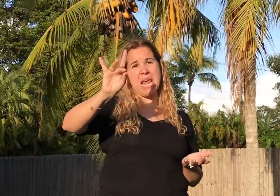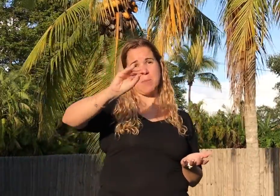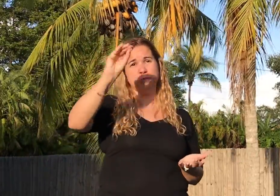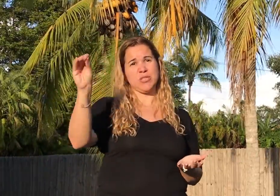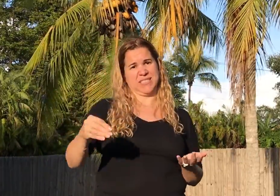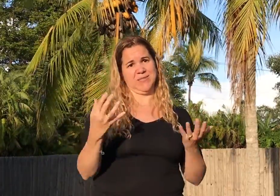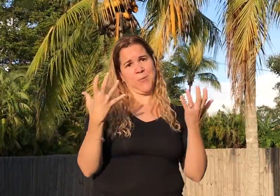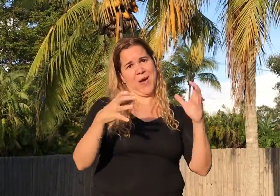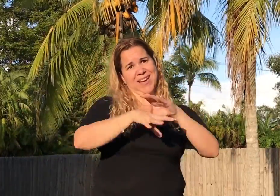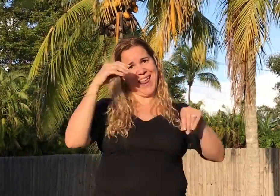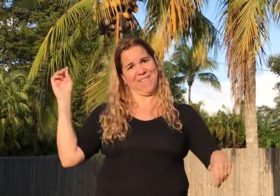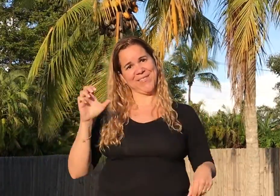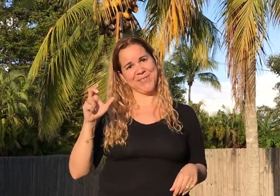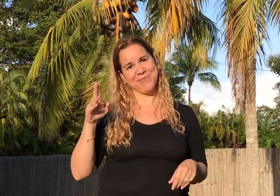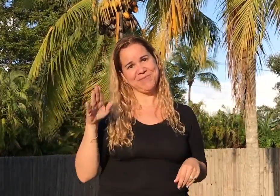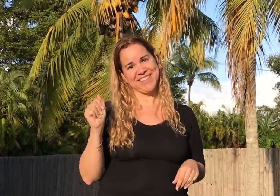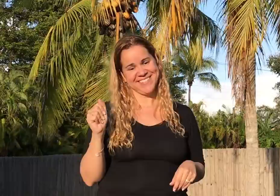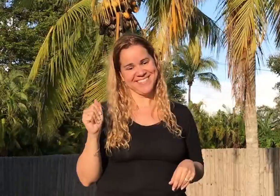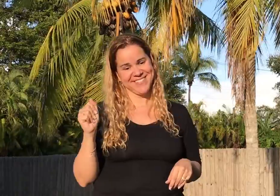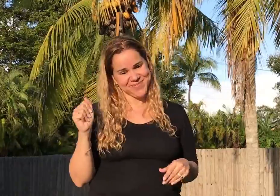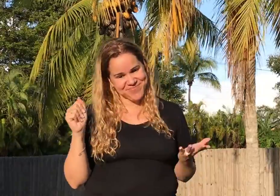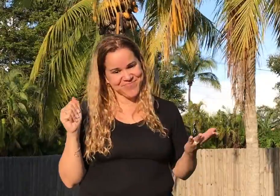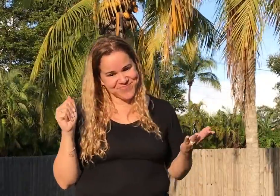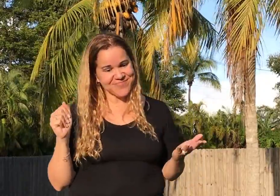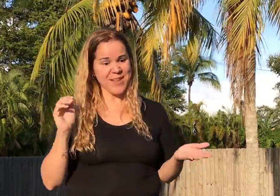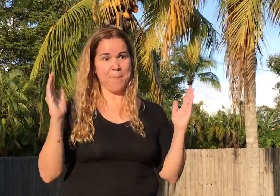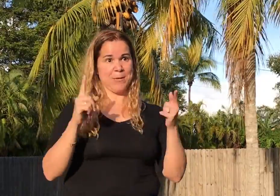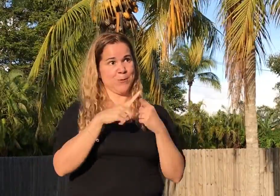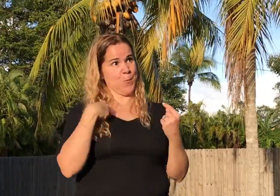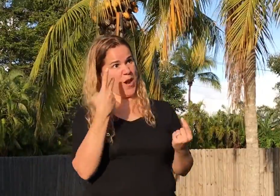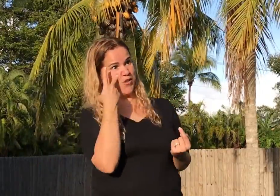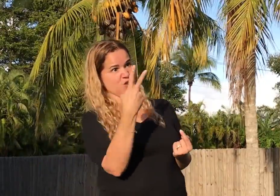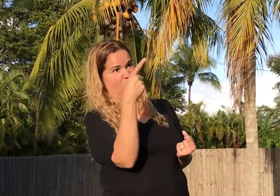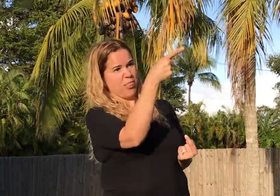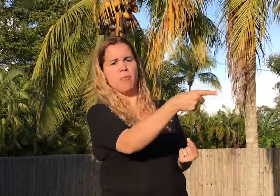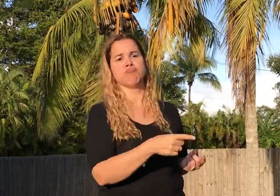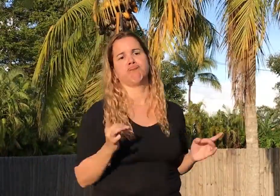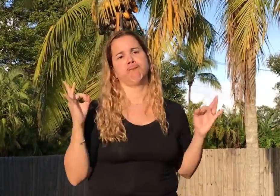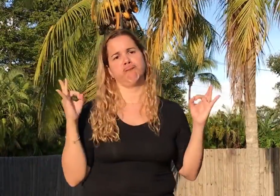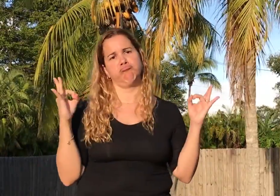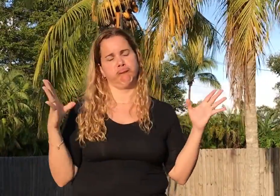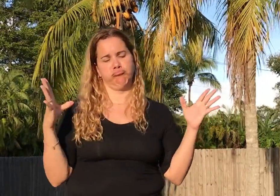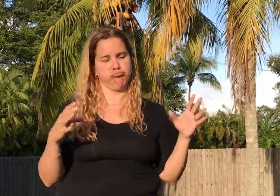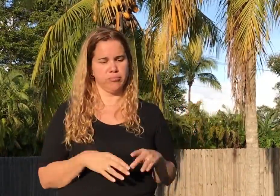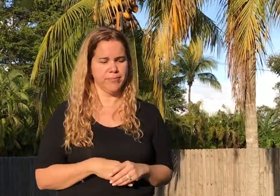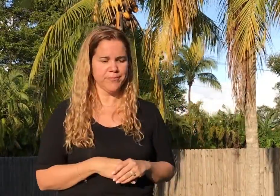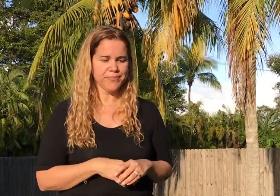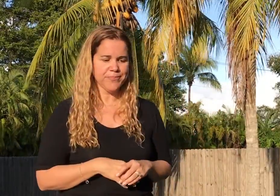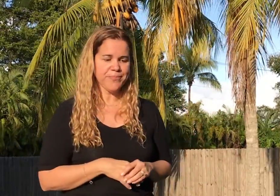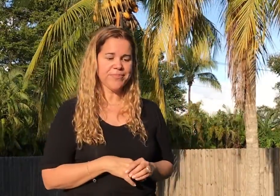Speaking with several of them, I found that around 98% of the people living there are desperate to leave. Compared to what I normally see here in the U.S., the living conditions are absolutely horrible.